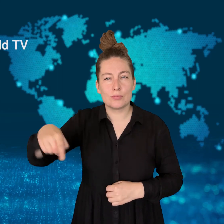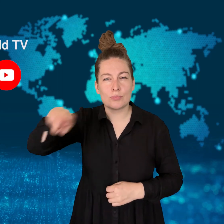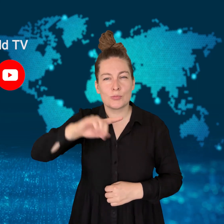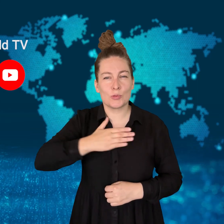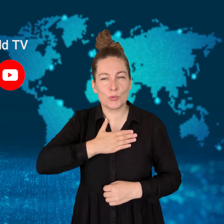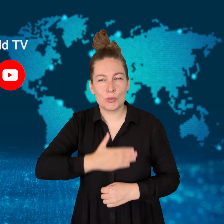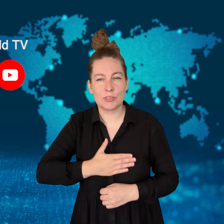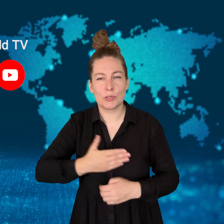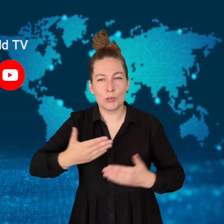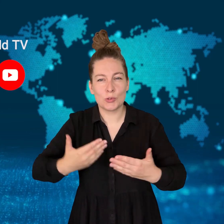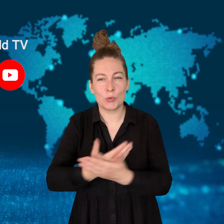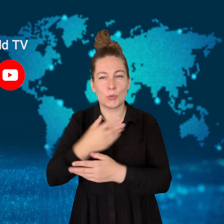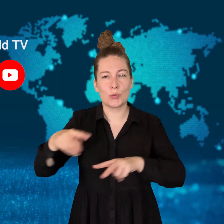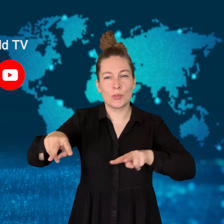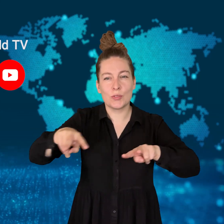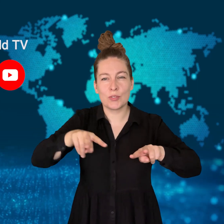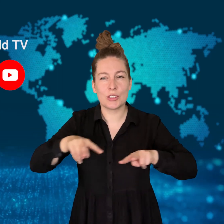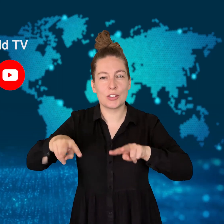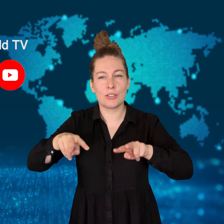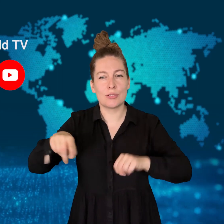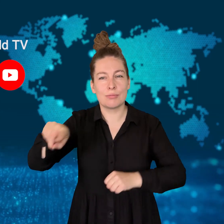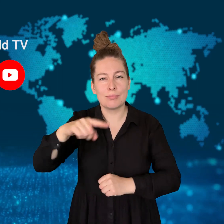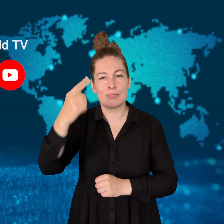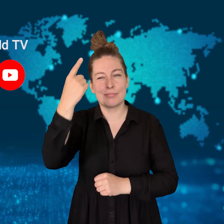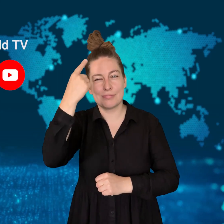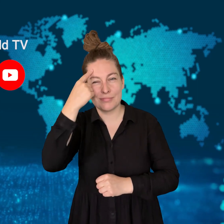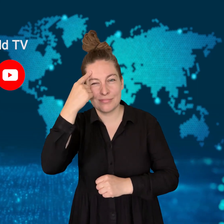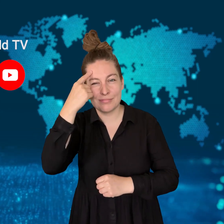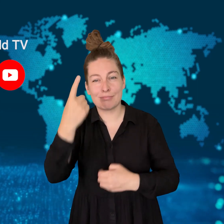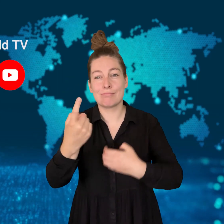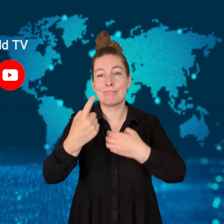Don't forget to subscribe, like, and follow H3 World TV